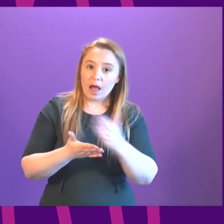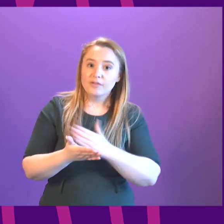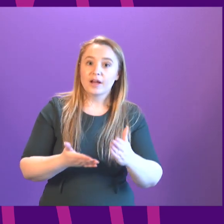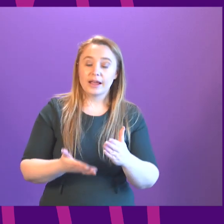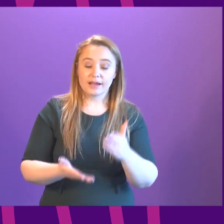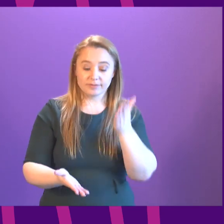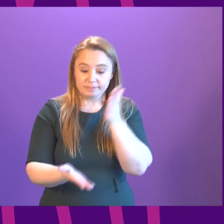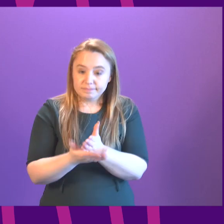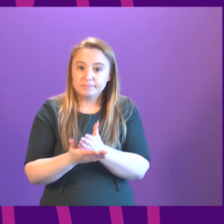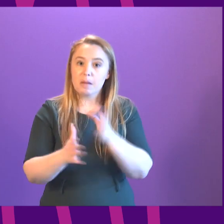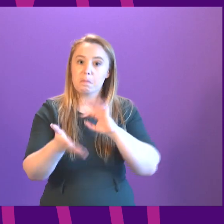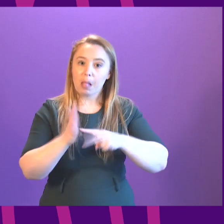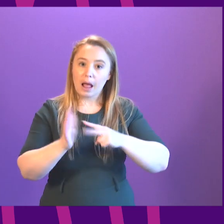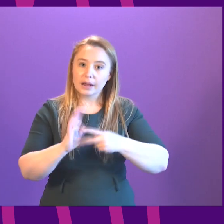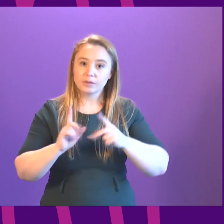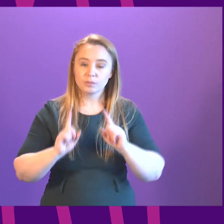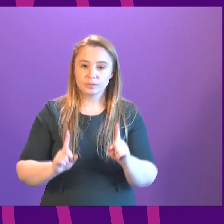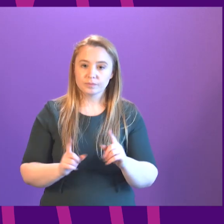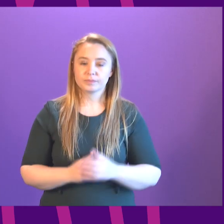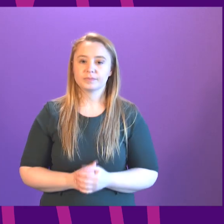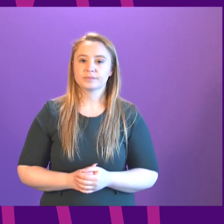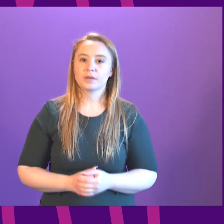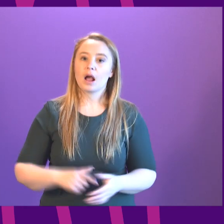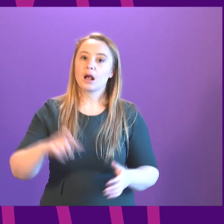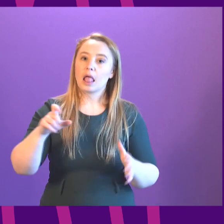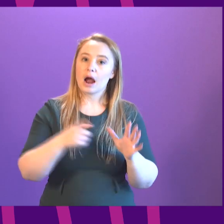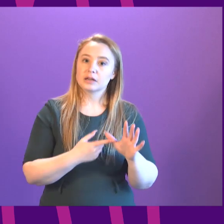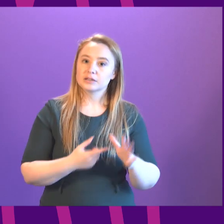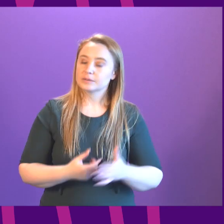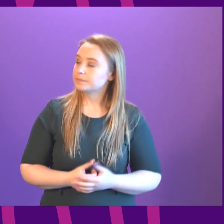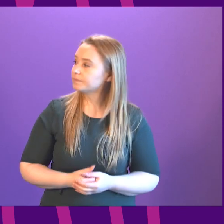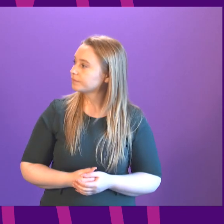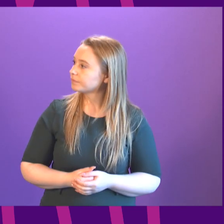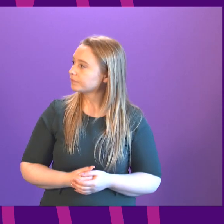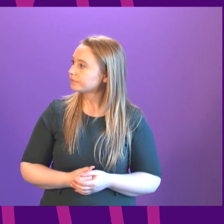and as the information becomes more concrete.